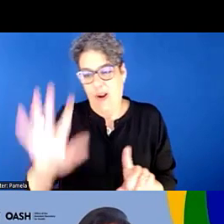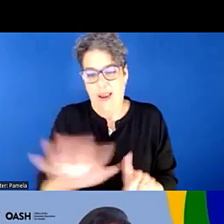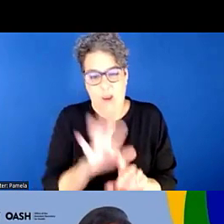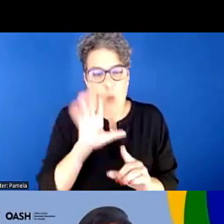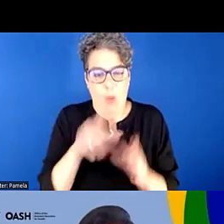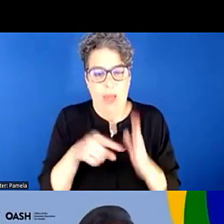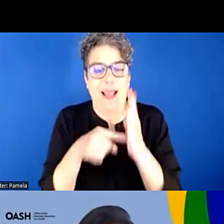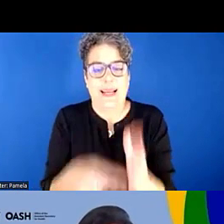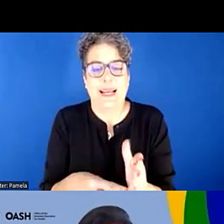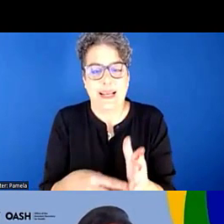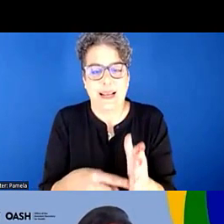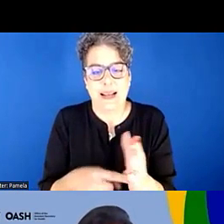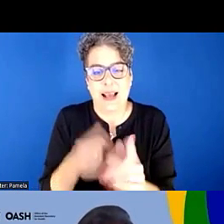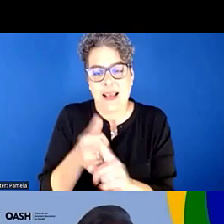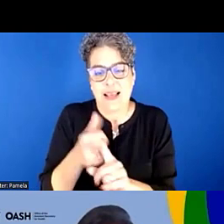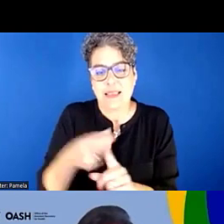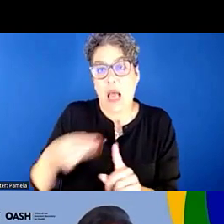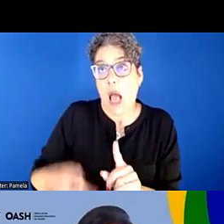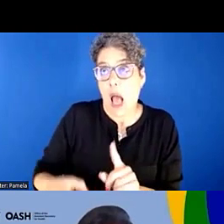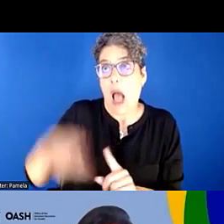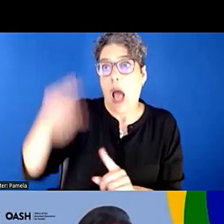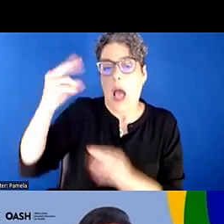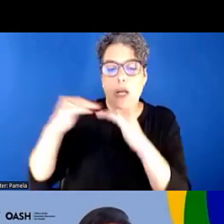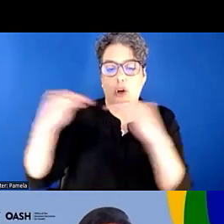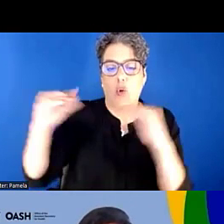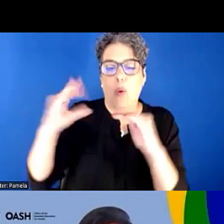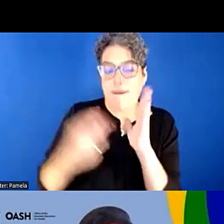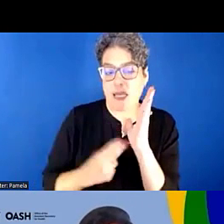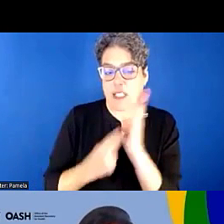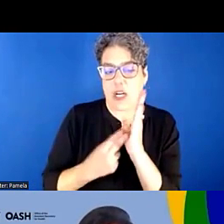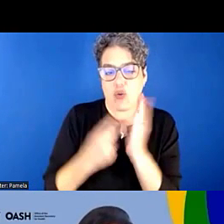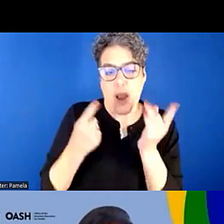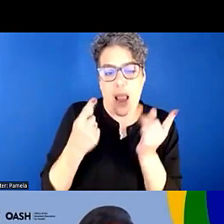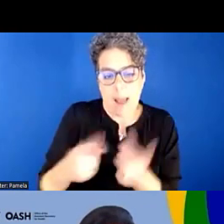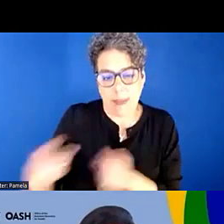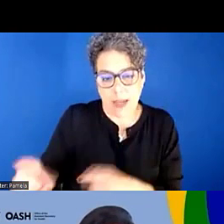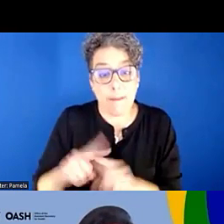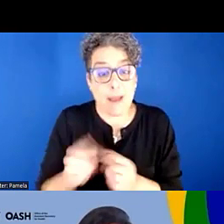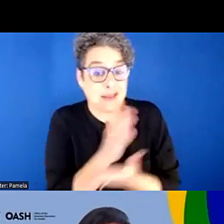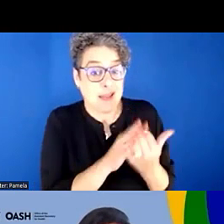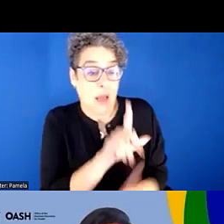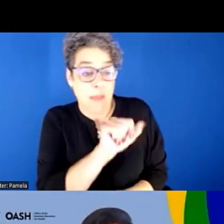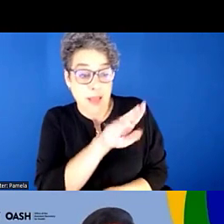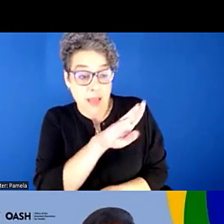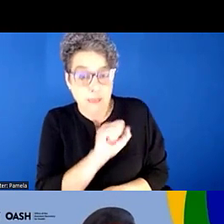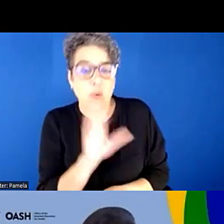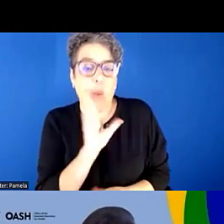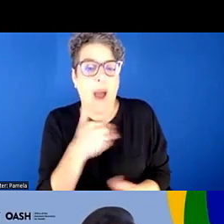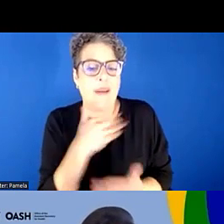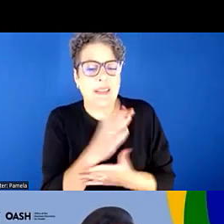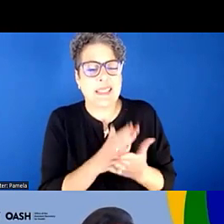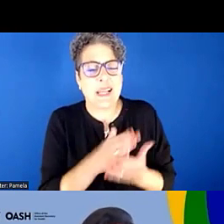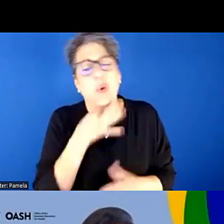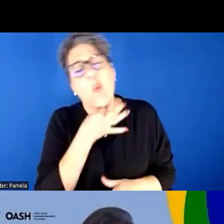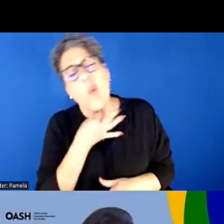it's a high degree of integrity happens, but there are some labs that'll have also some questionable research practices,